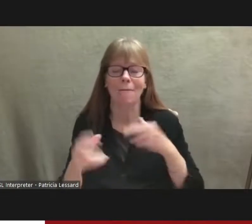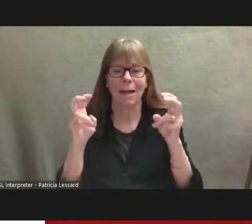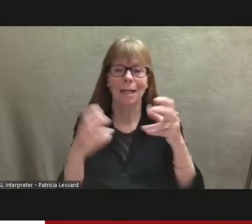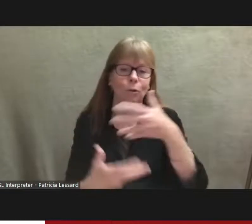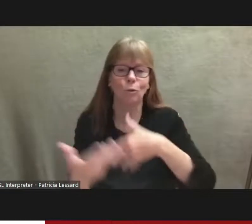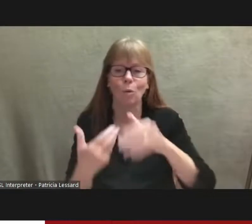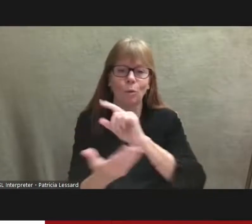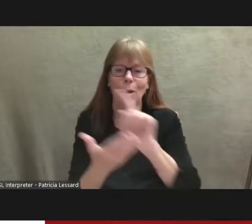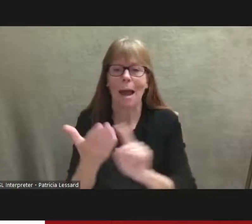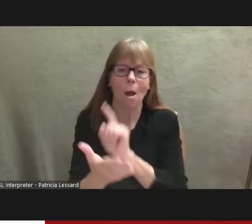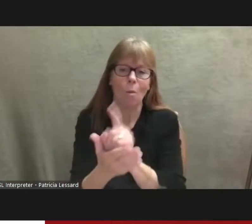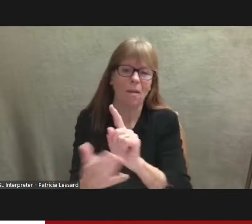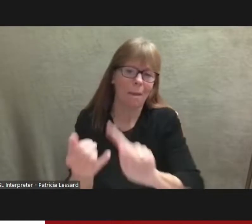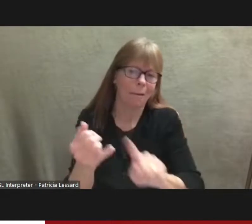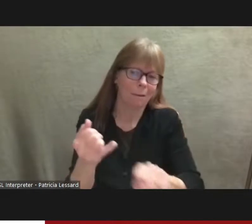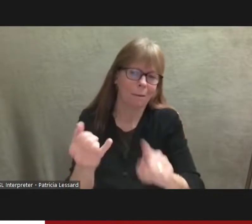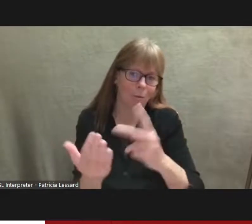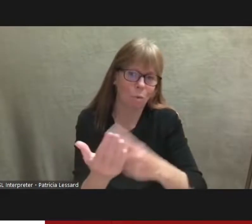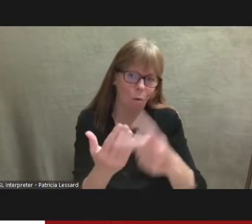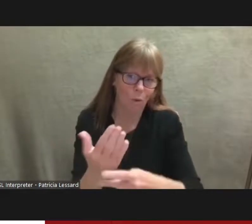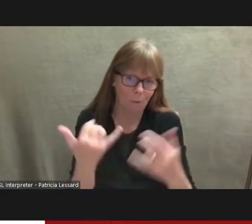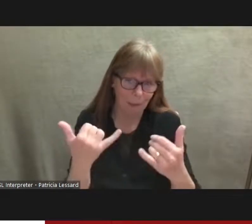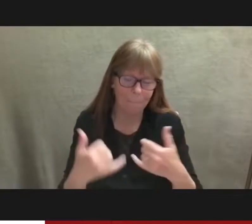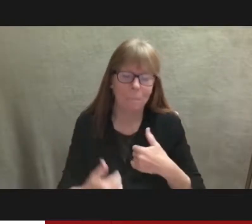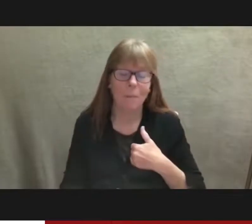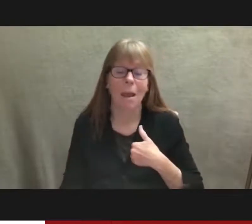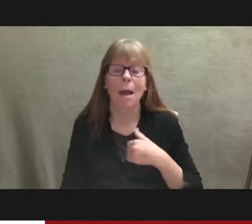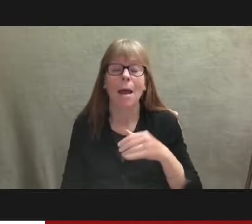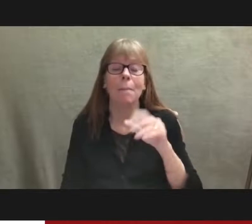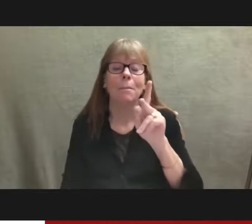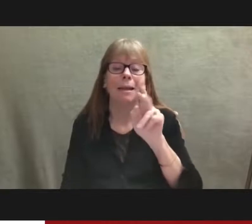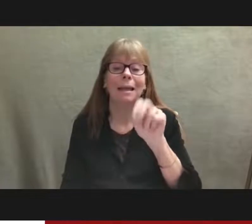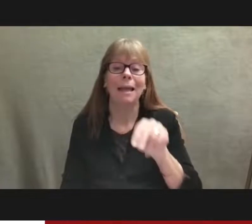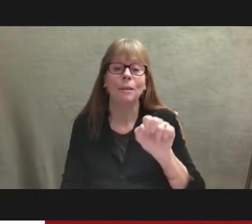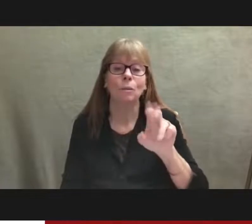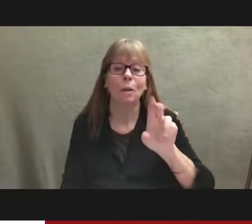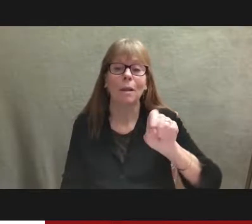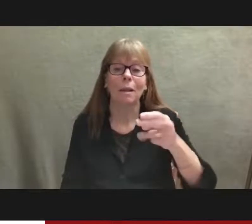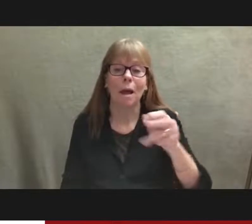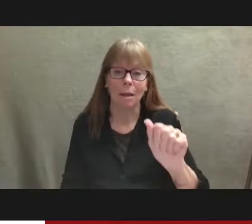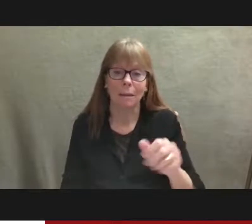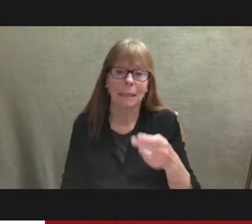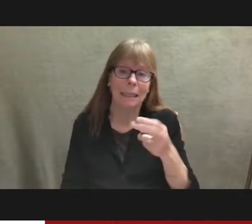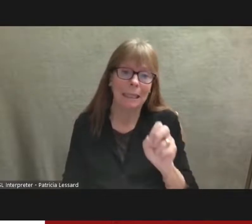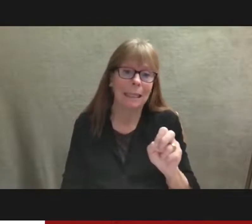chance to connect. My name is Ken Sutha. I use he/him pronouns. I'm an Asian American